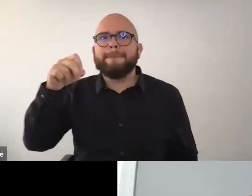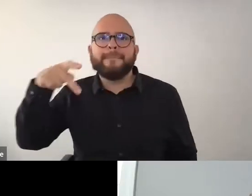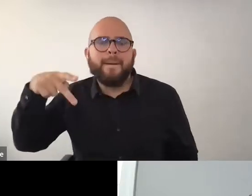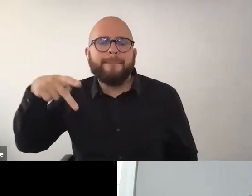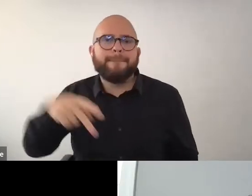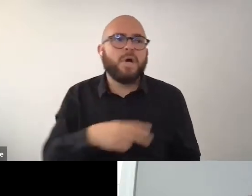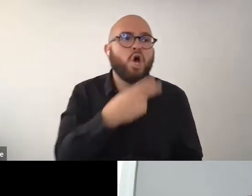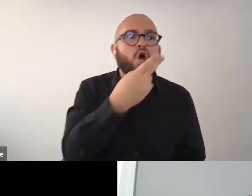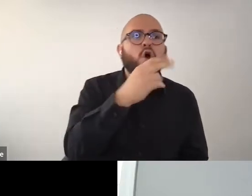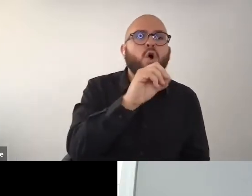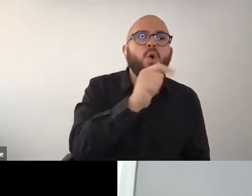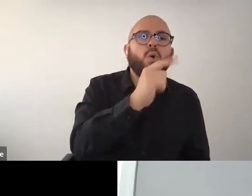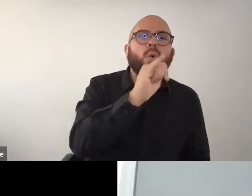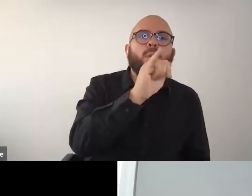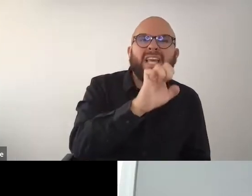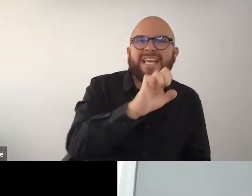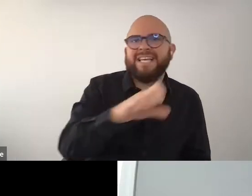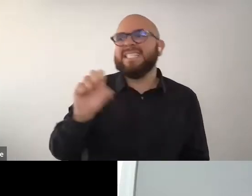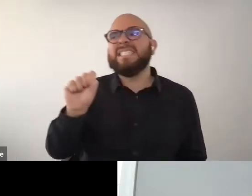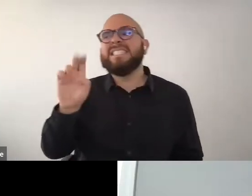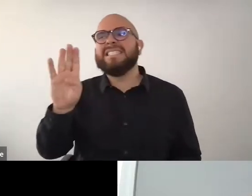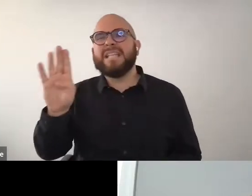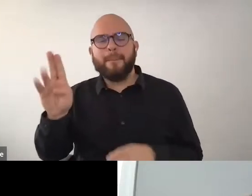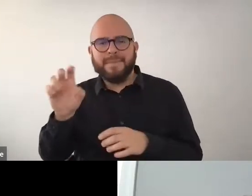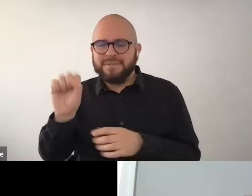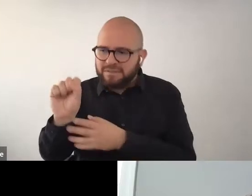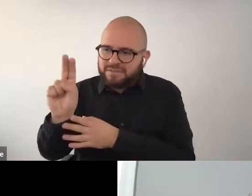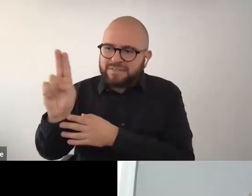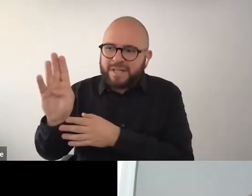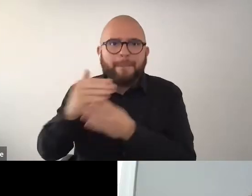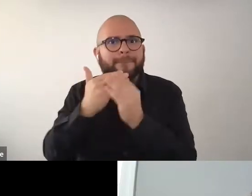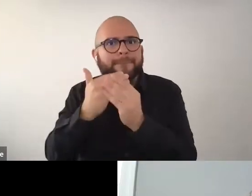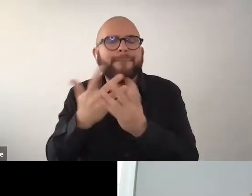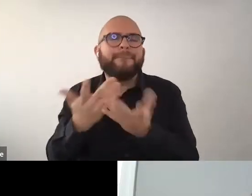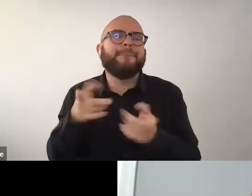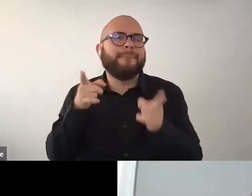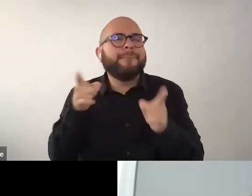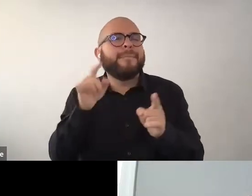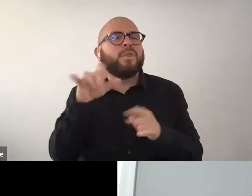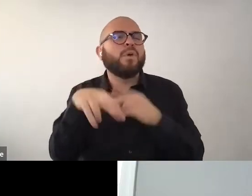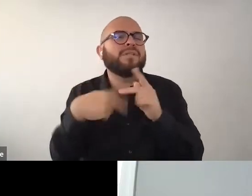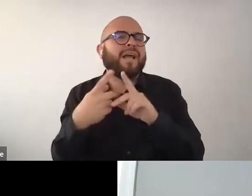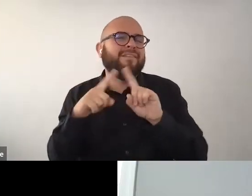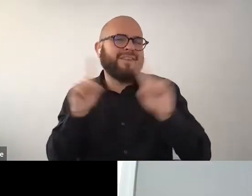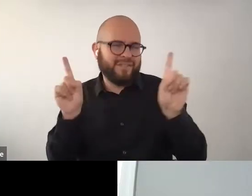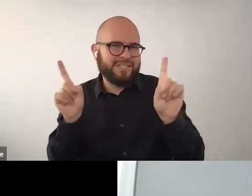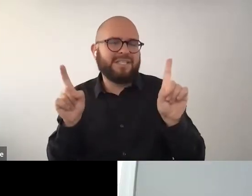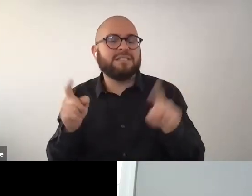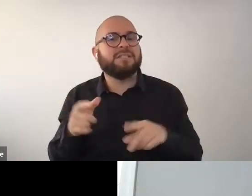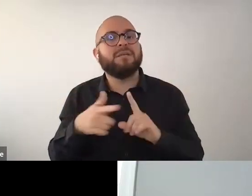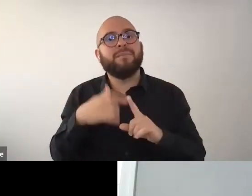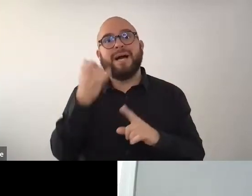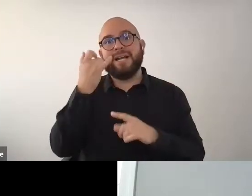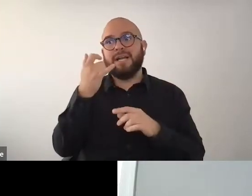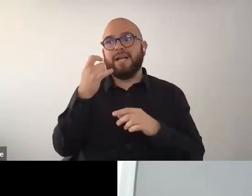Those types of changes are what we're looking about. When we talk about a commercial message, we're talking about the information they're trying to get